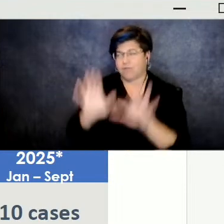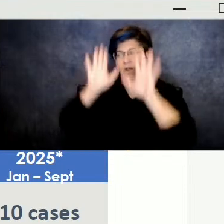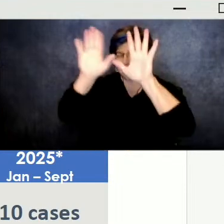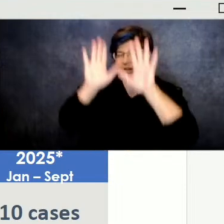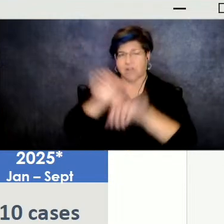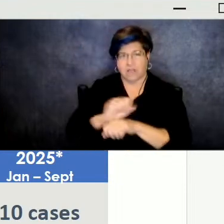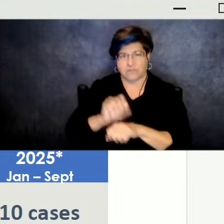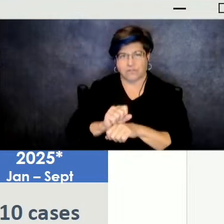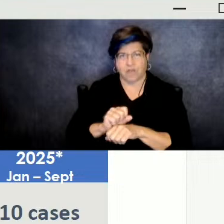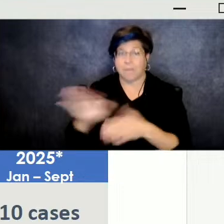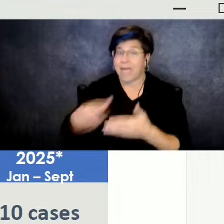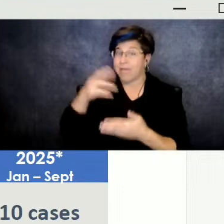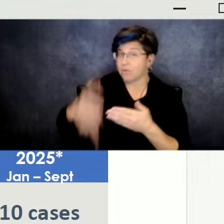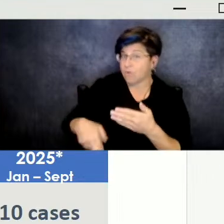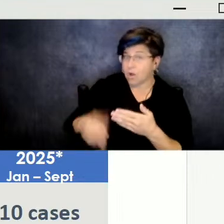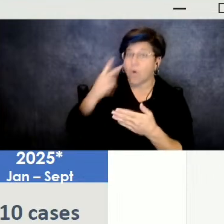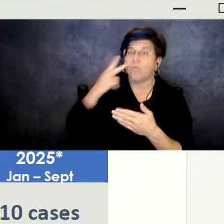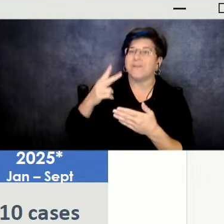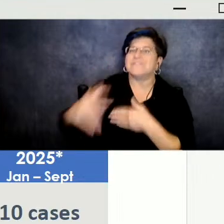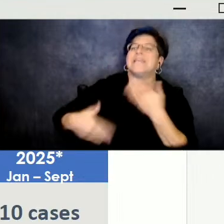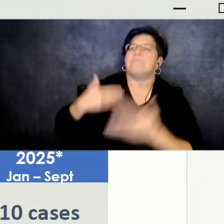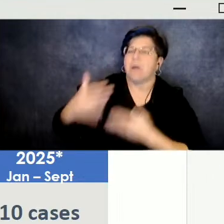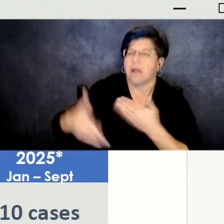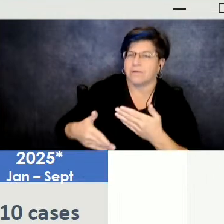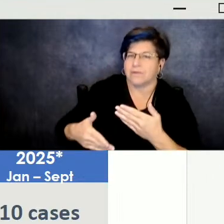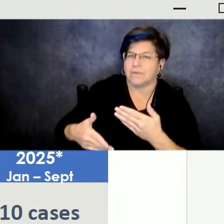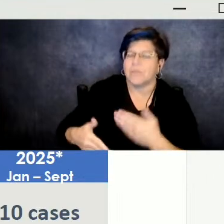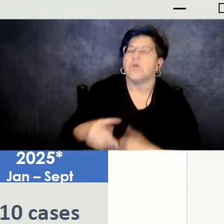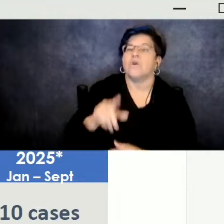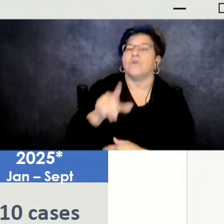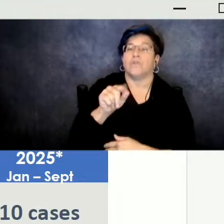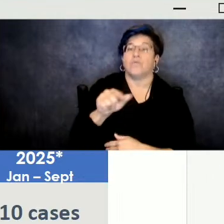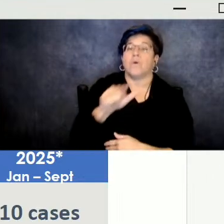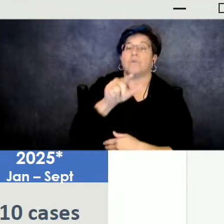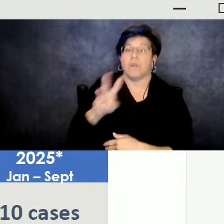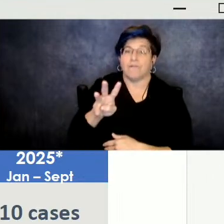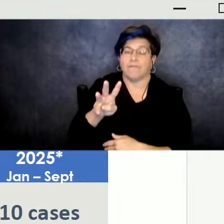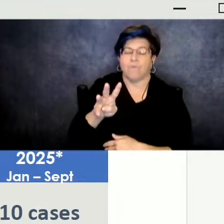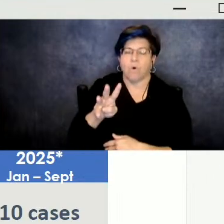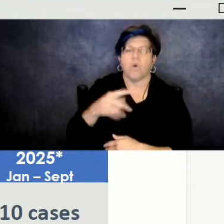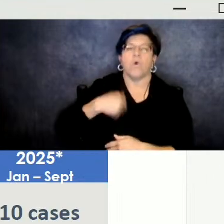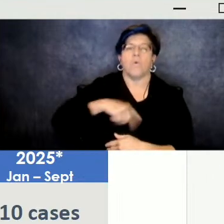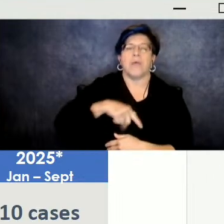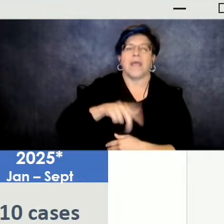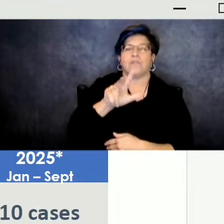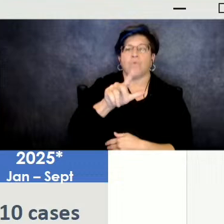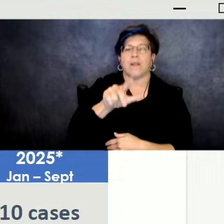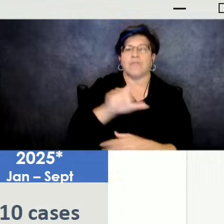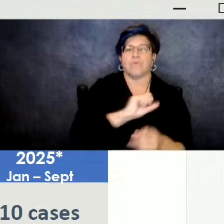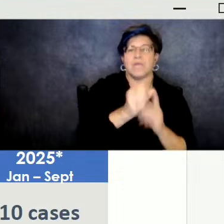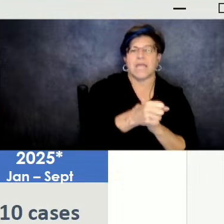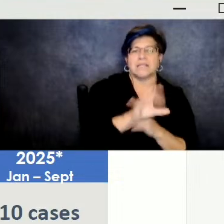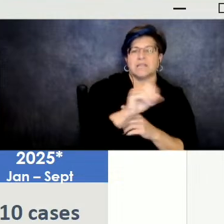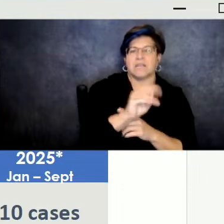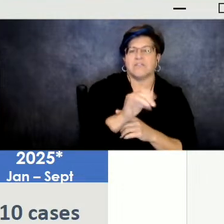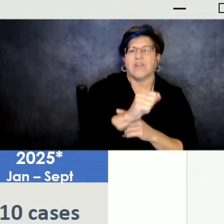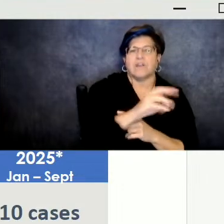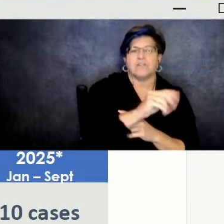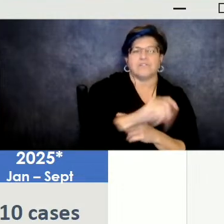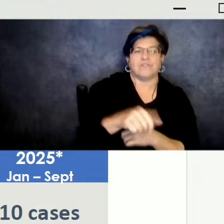DONE A FANTASTIC JOB OF DOING THAT. AND AS A RESULT WE'VE SEEN PROGRESS.